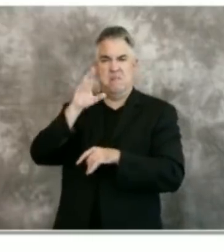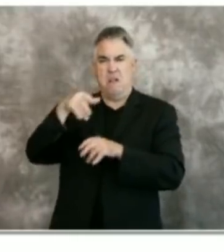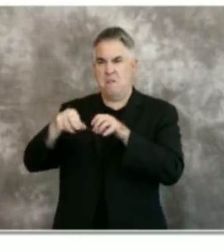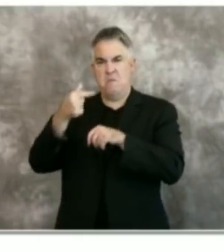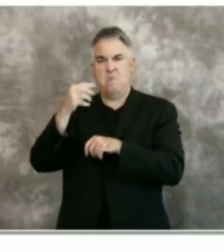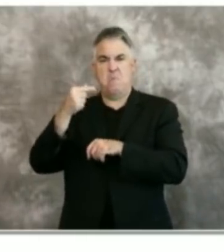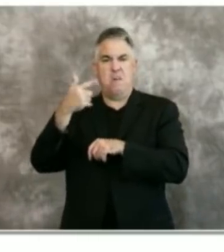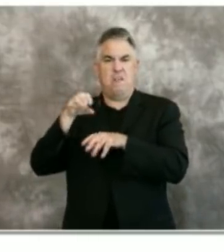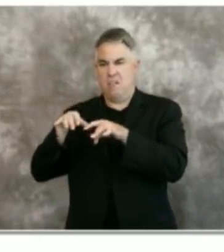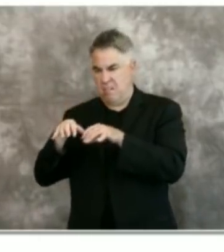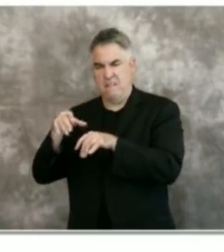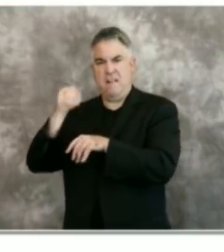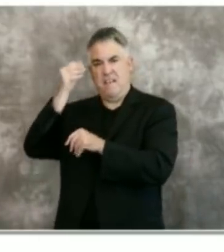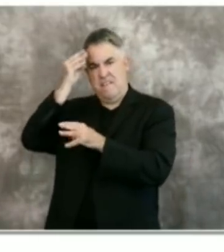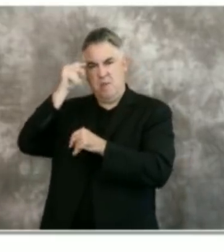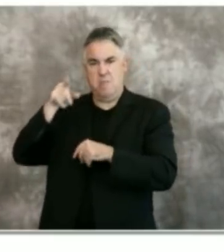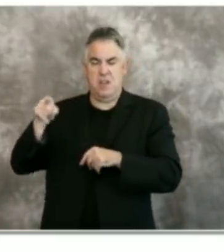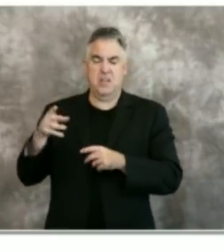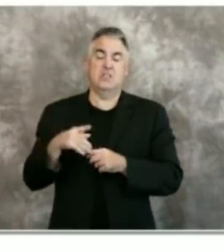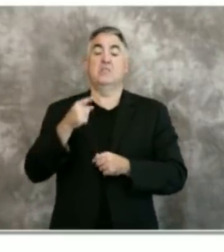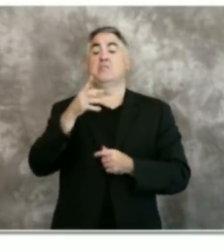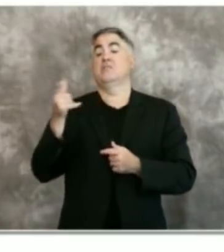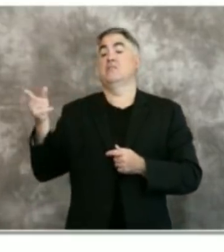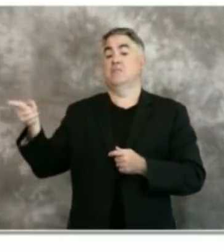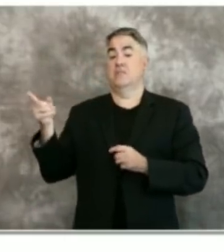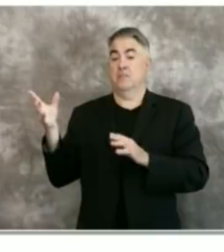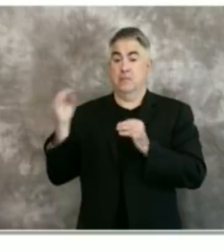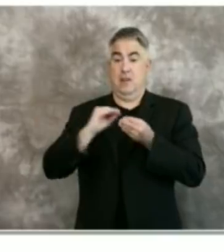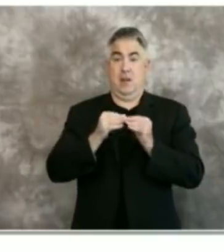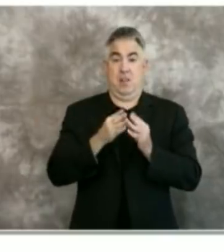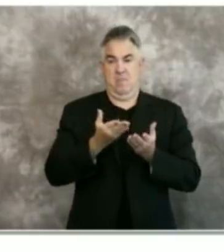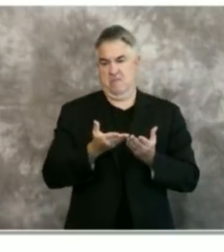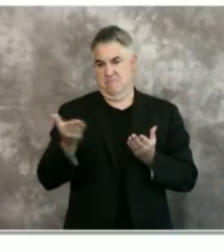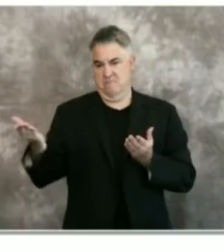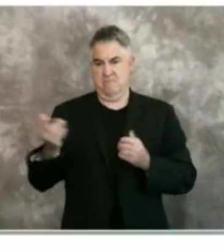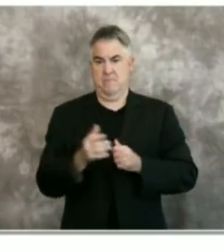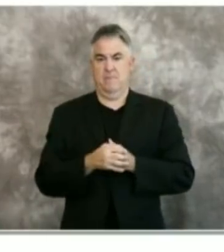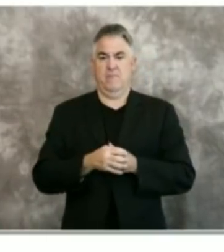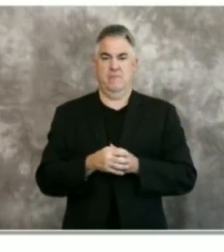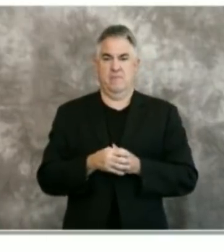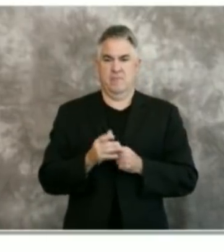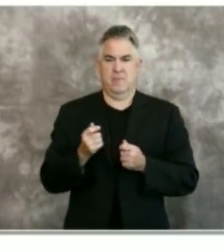THE JOHNS HOPKINS DASHBOARD AND YOU CAN GOOGLE THAT. JUST